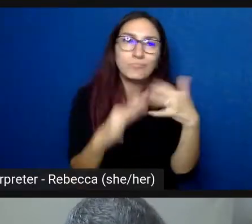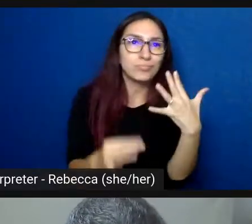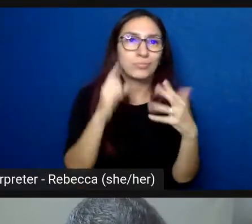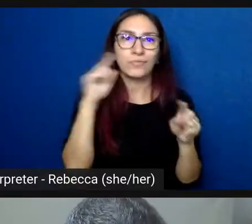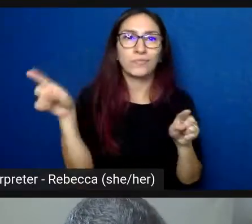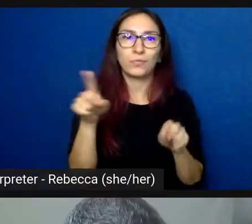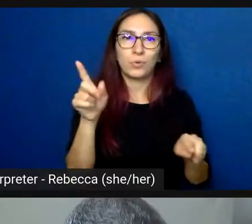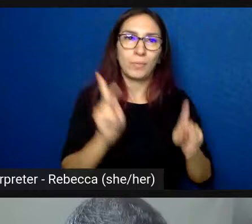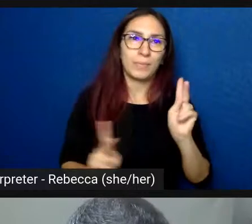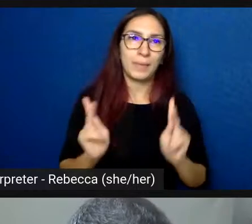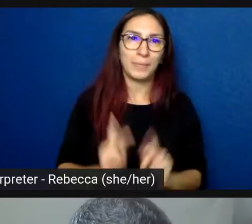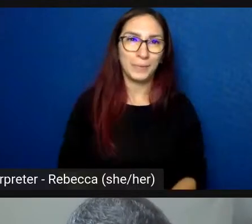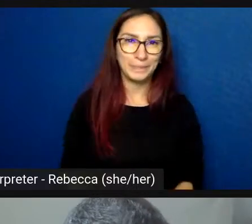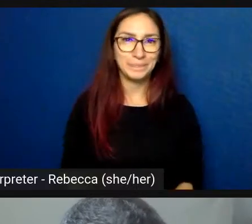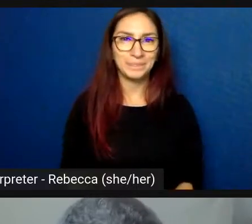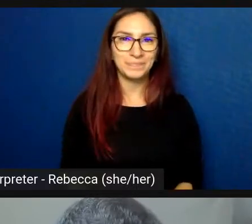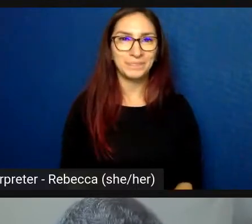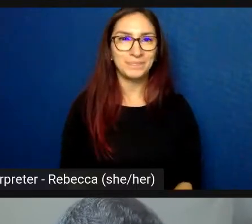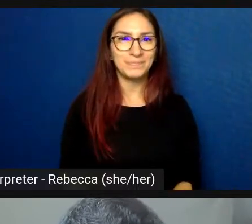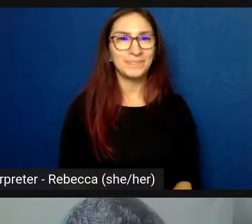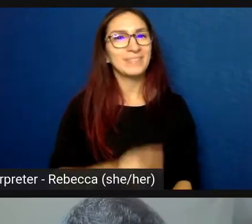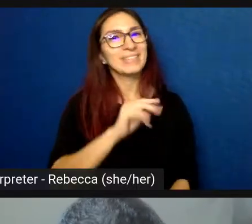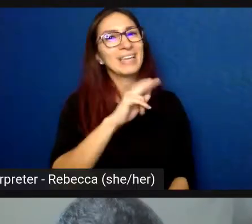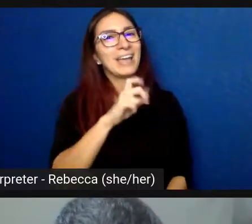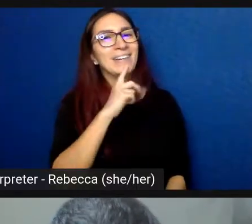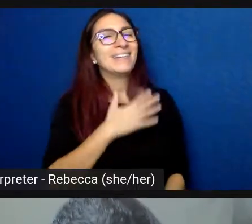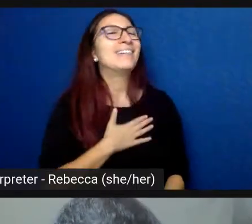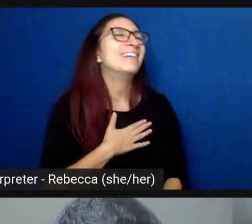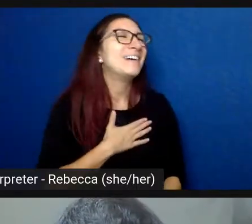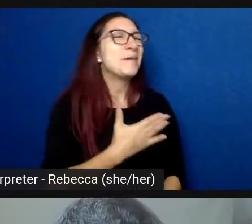is a huge thing and I'm happy to be here and try to open some avenues for each of you.